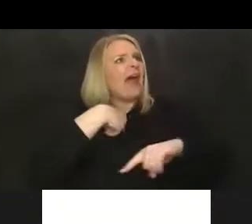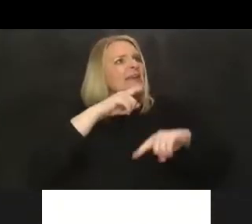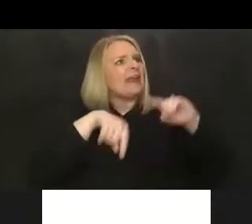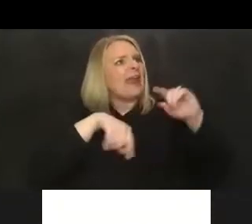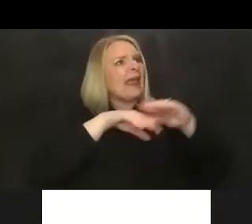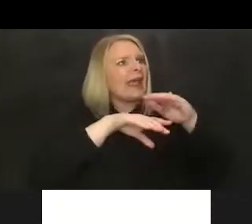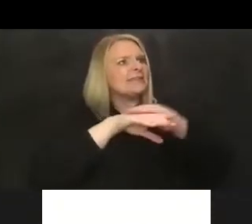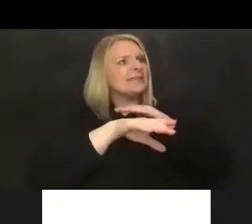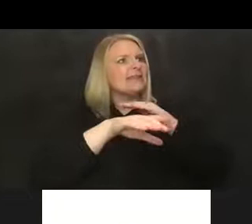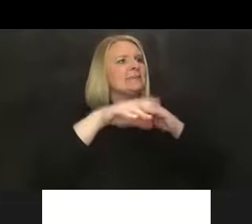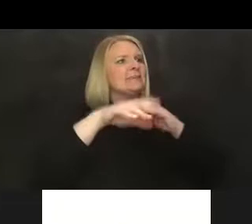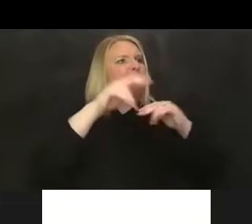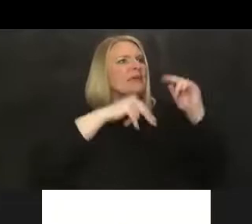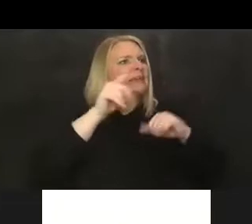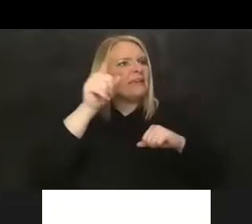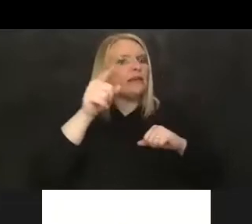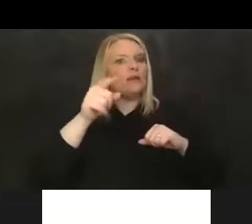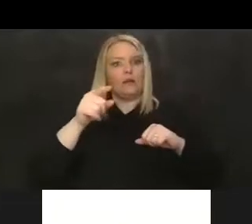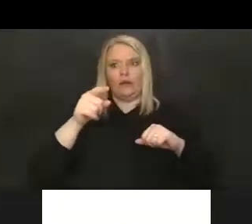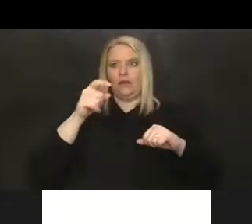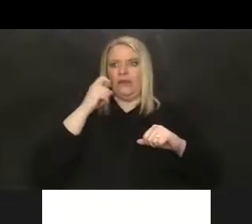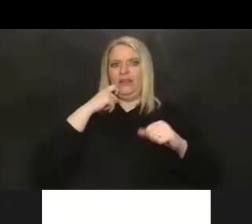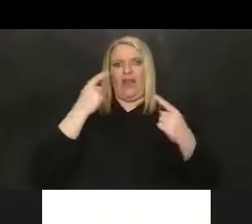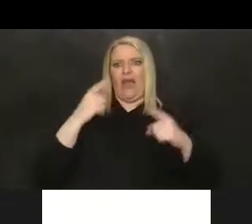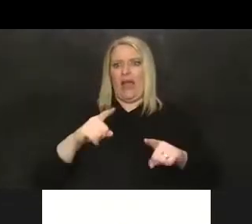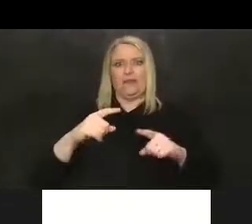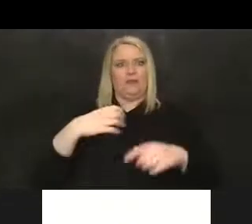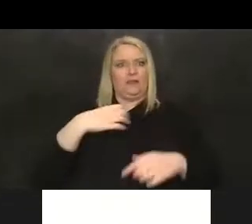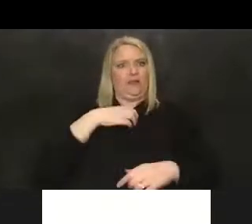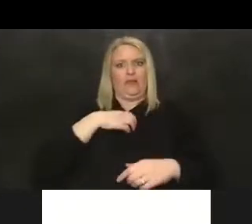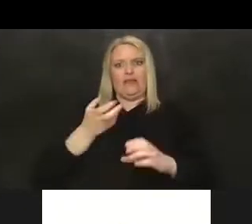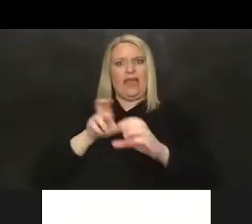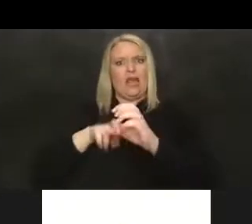like we have over the past couple of years, just getting on the bus and the train sometimes. So